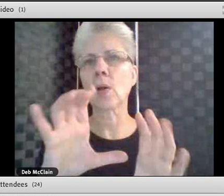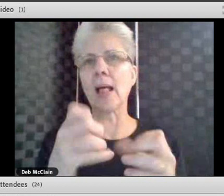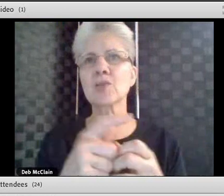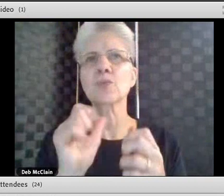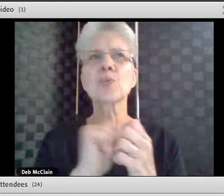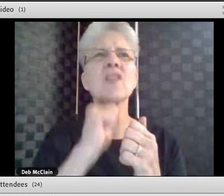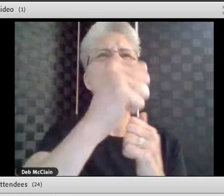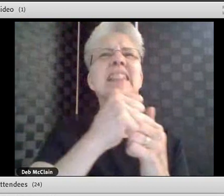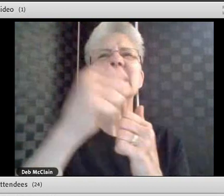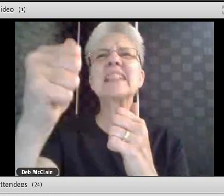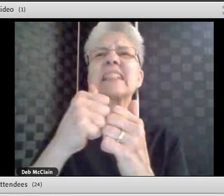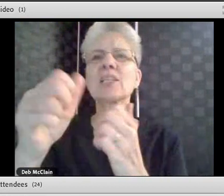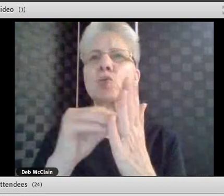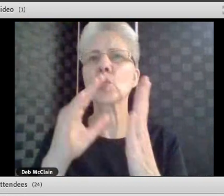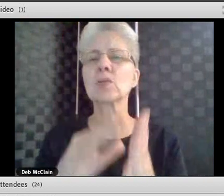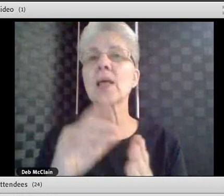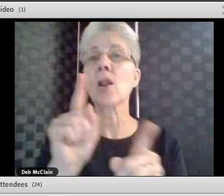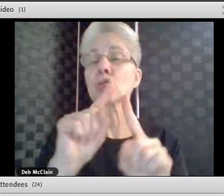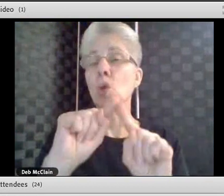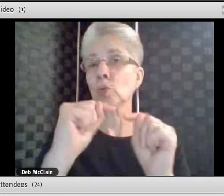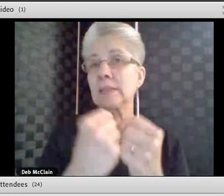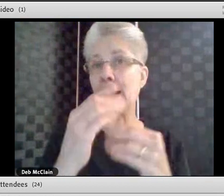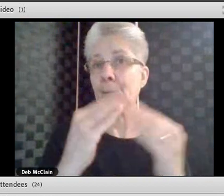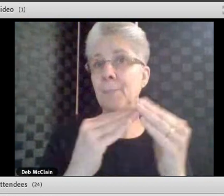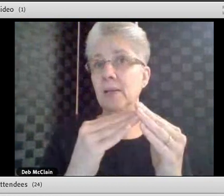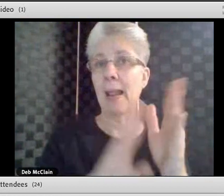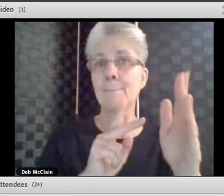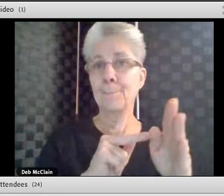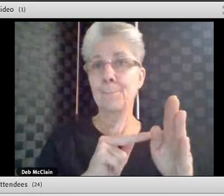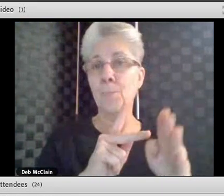created virtual classrooms for our distant students, and they've also used it for team